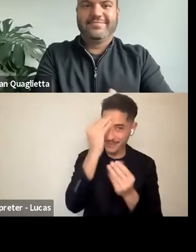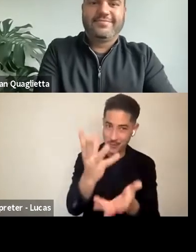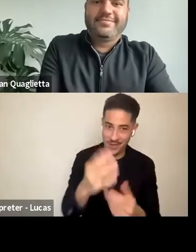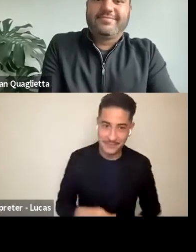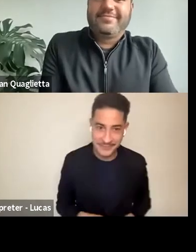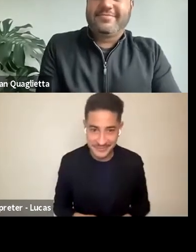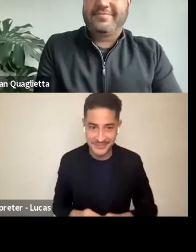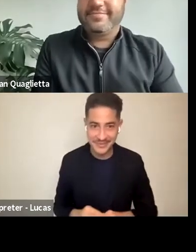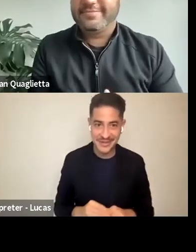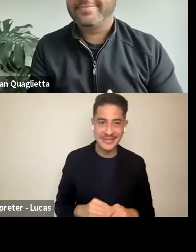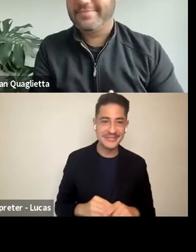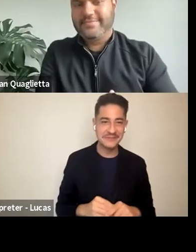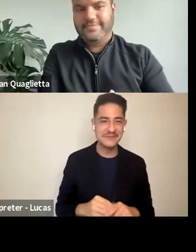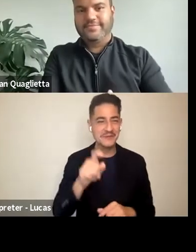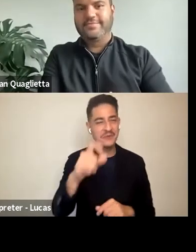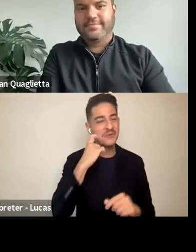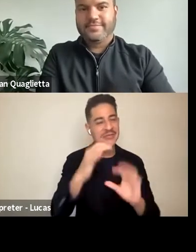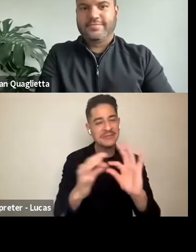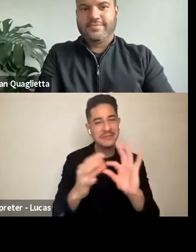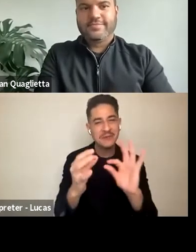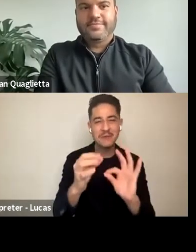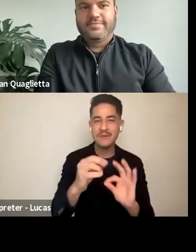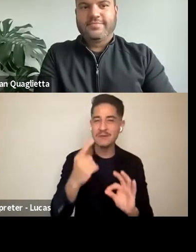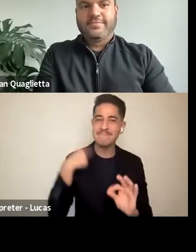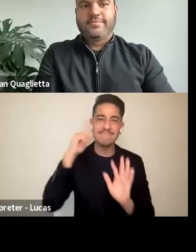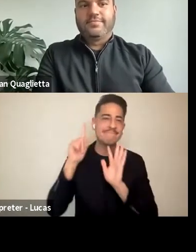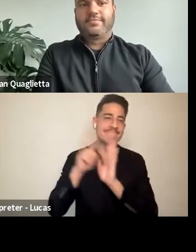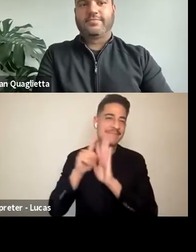You brought up something interesting that brought back some memories in terms of outranking IMDb.